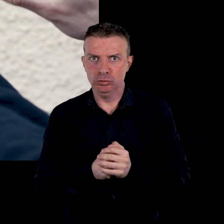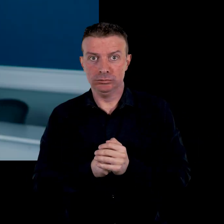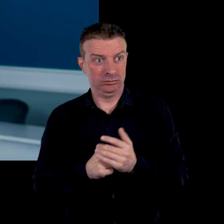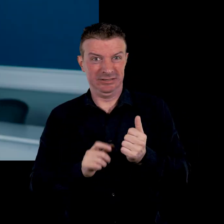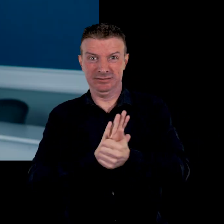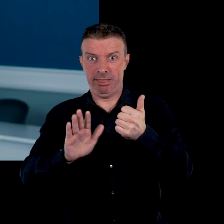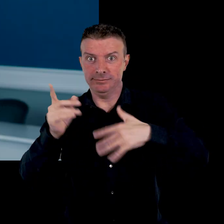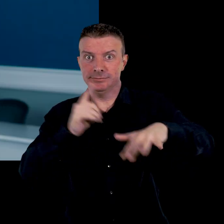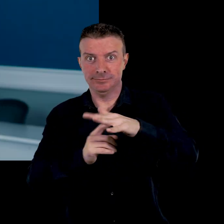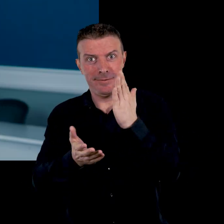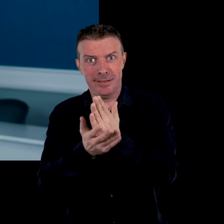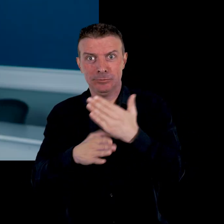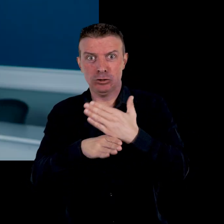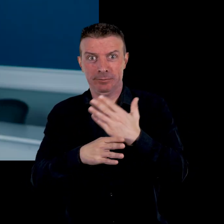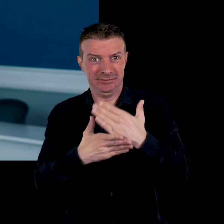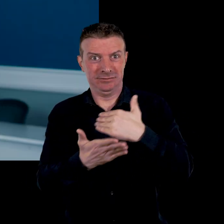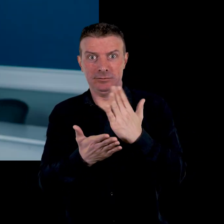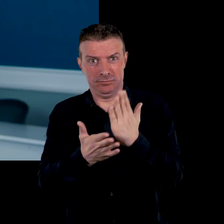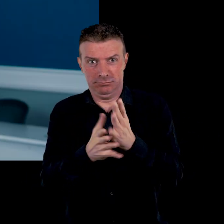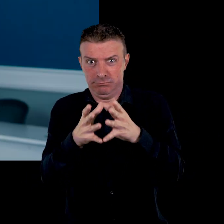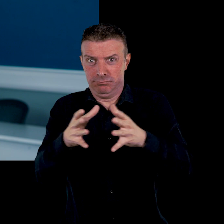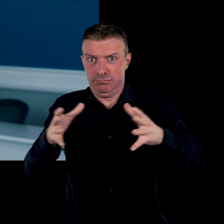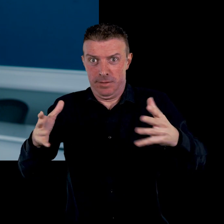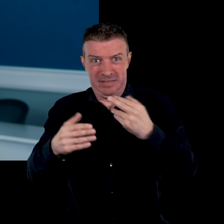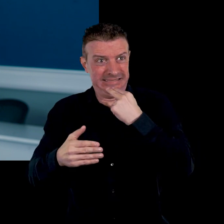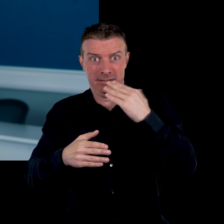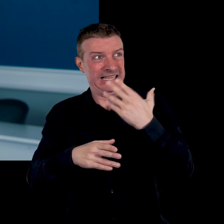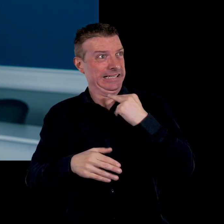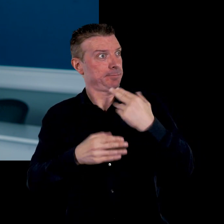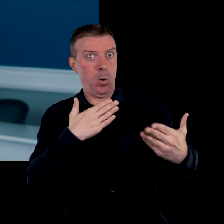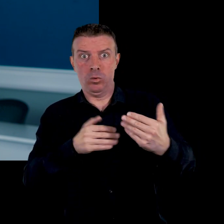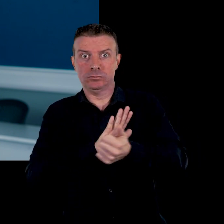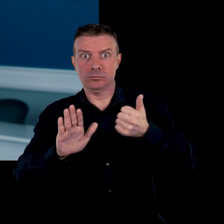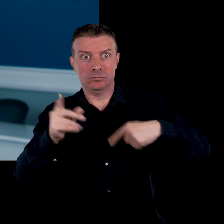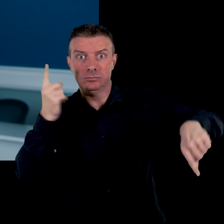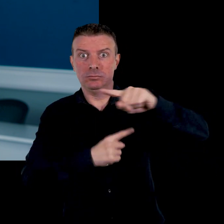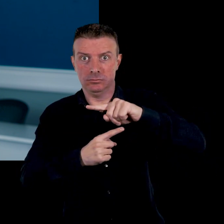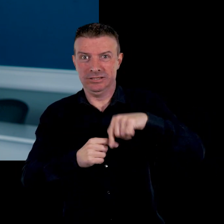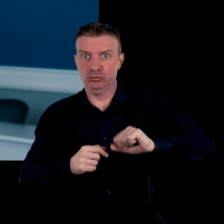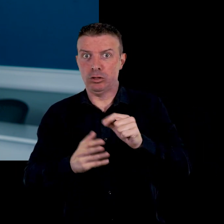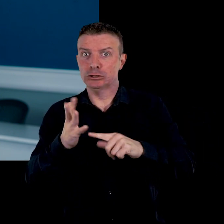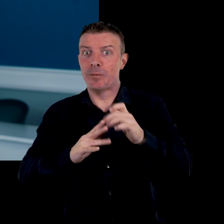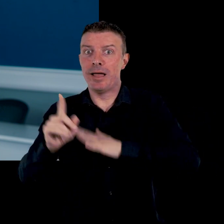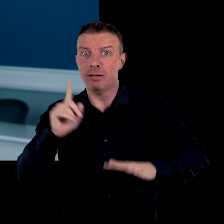The green skills area and jobs that come within that sector are one of the biggest growth factors that we've got in Scotland and the UK.